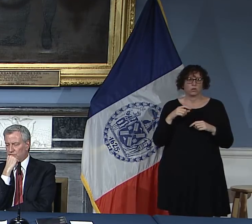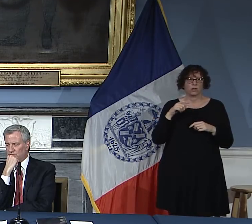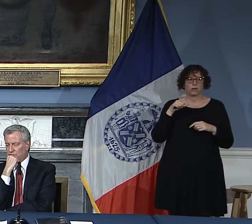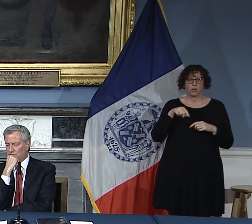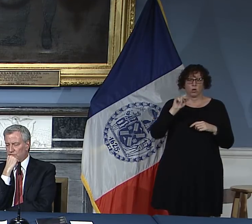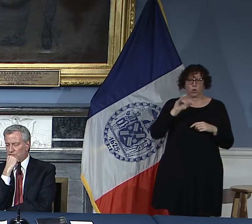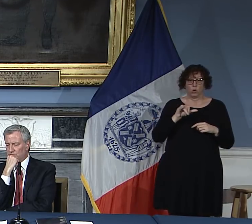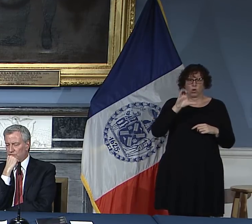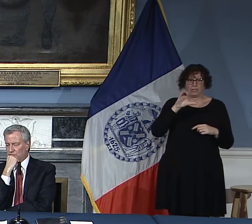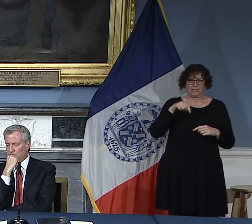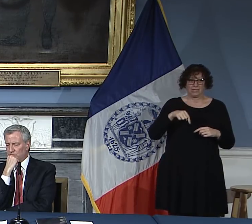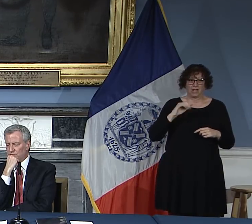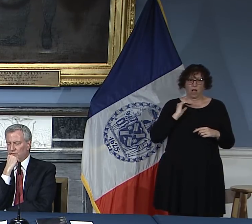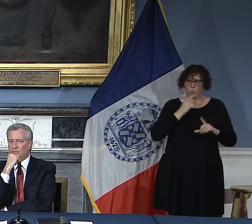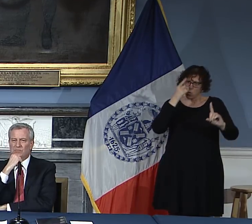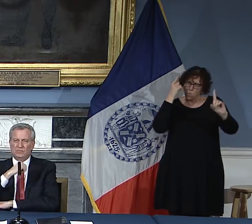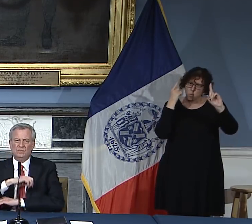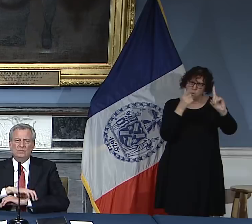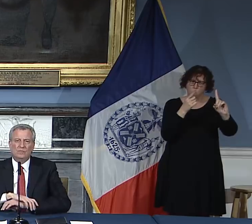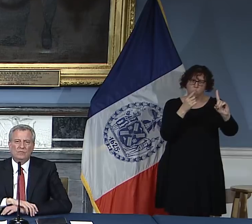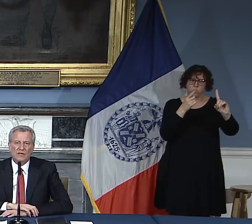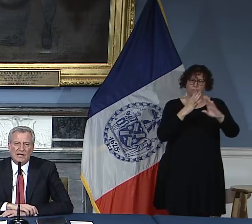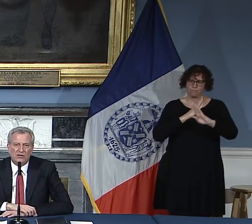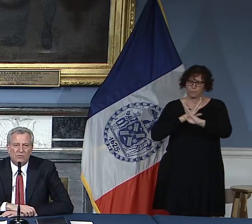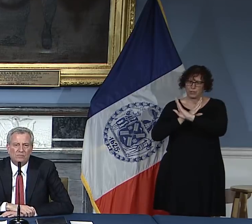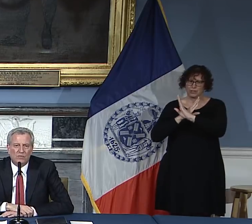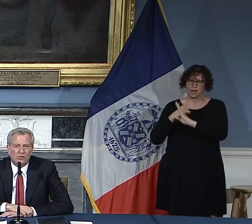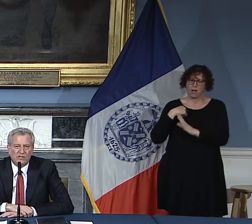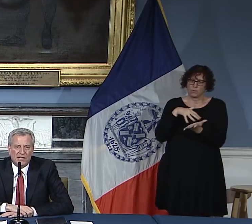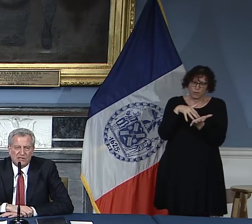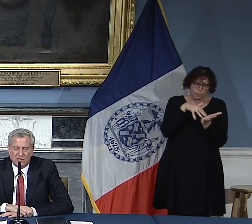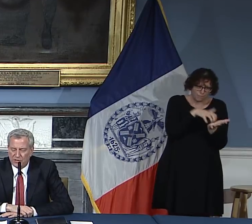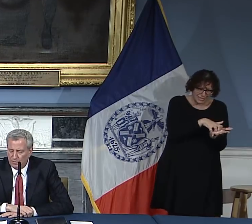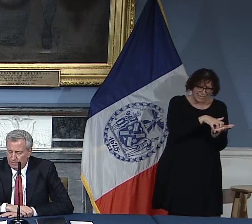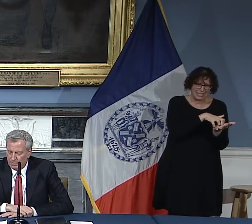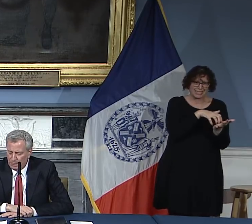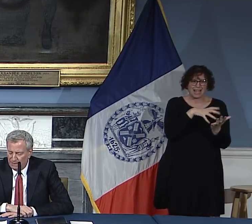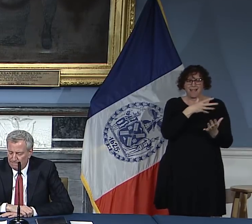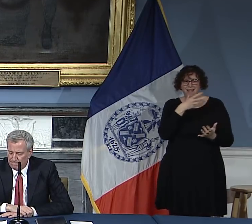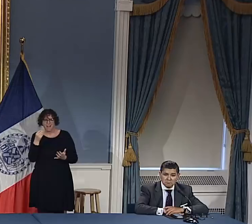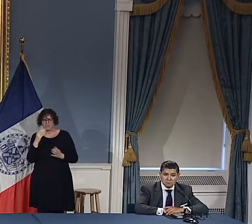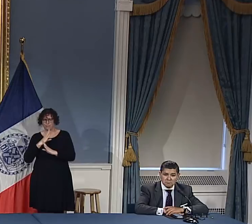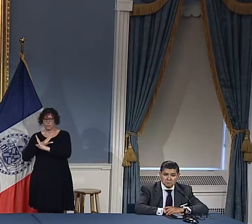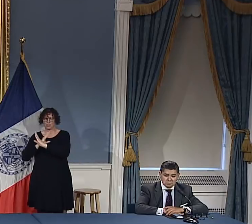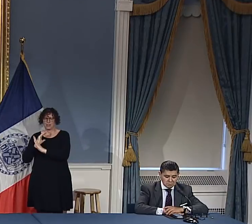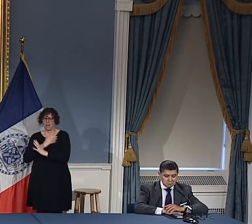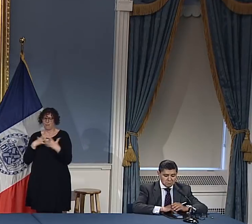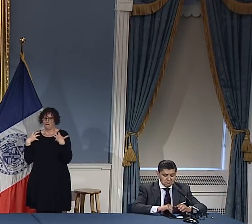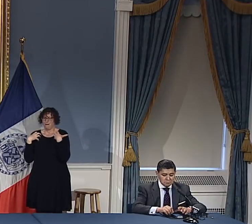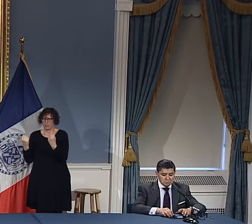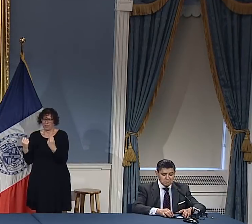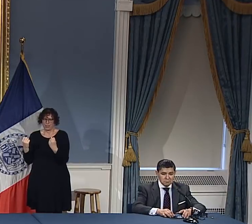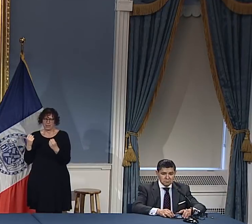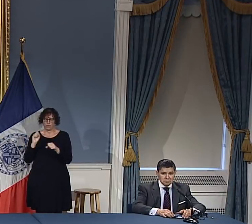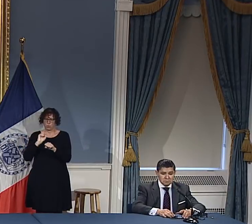IS THAT TOGETHER AS A ITCY WE EAR PROTECTING OUR HEALTH CARE WORK FORCE AND WE'RE PROTECTING OU R MOST VULNERABLE.